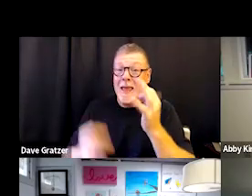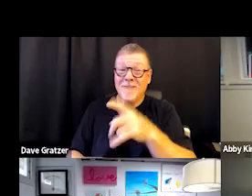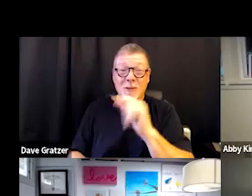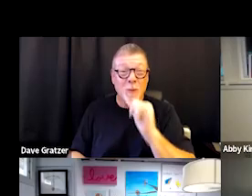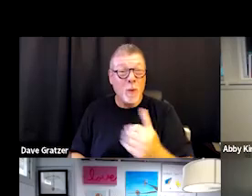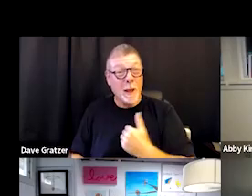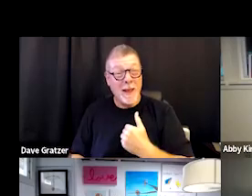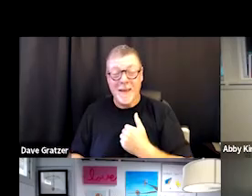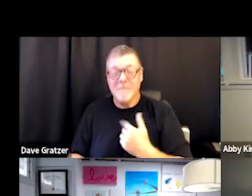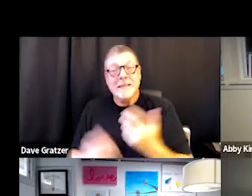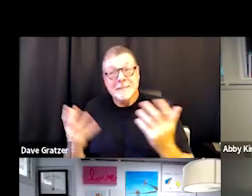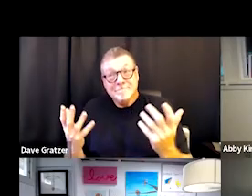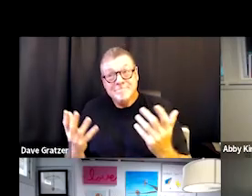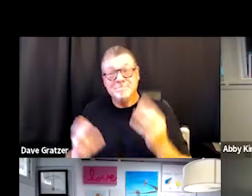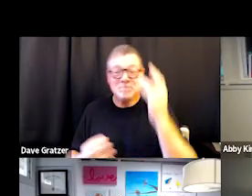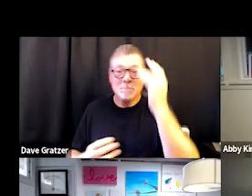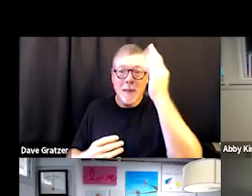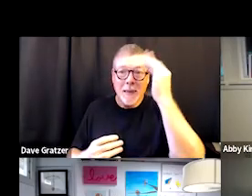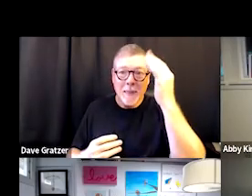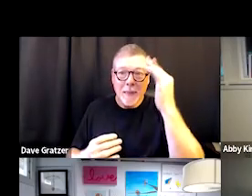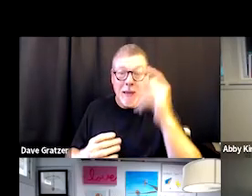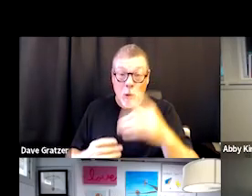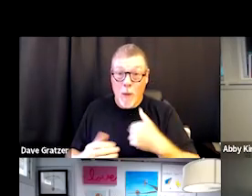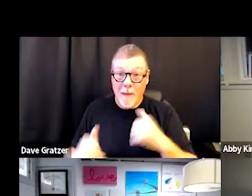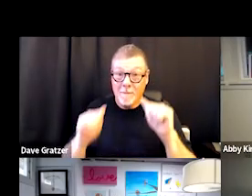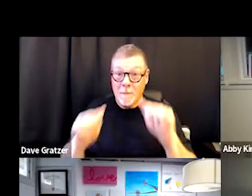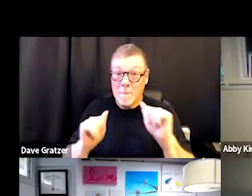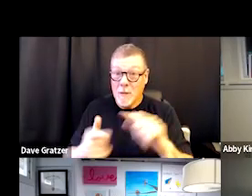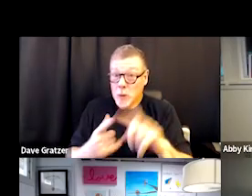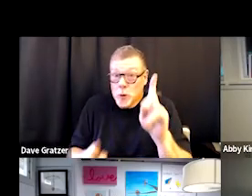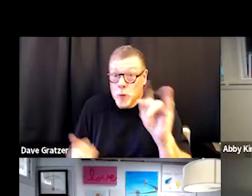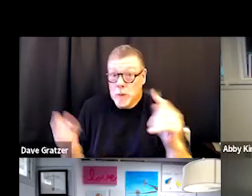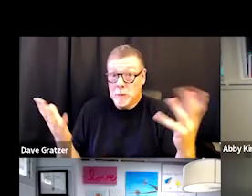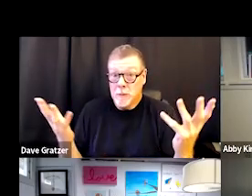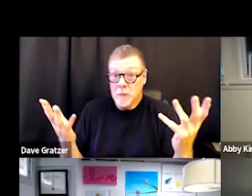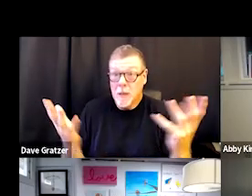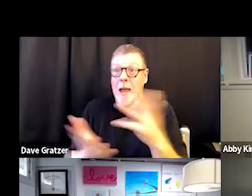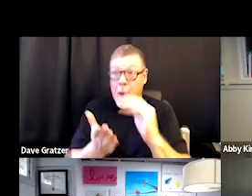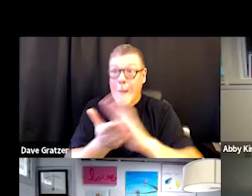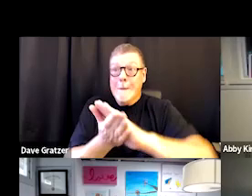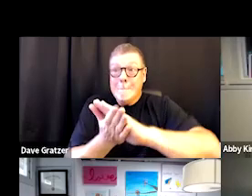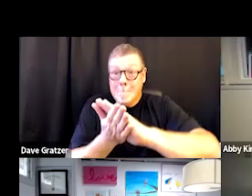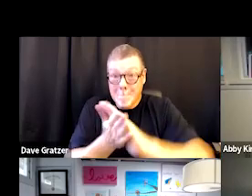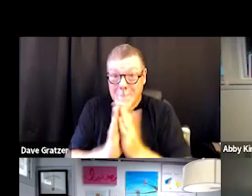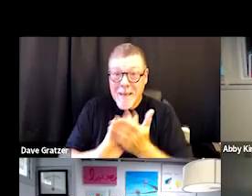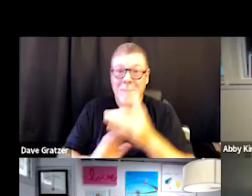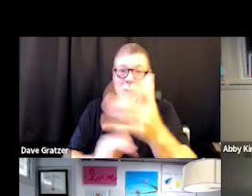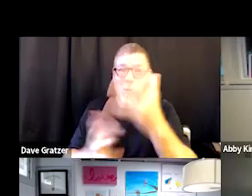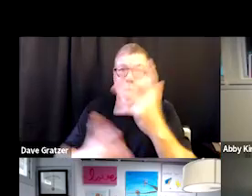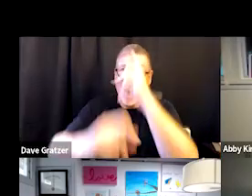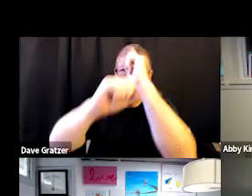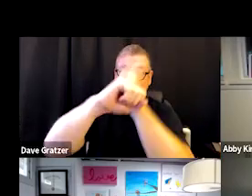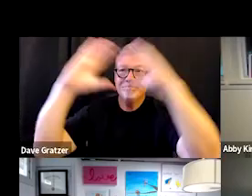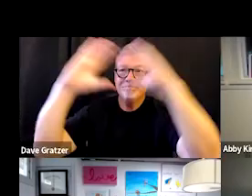think about whether or not you have the capacity to do so and become that in which you wish to see in your community.